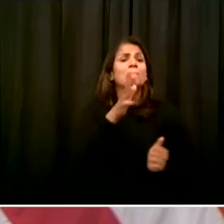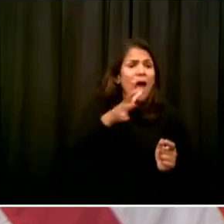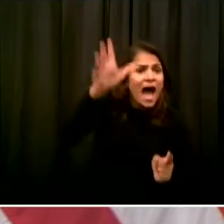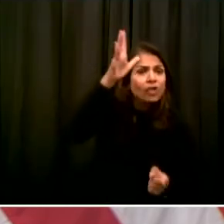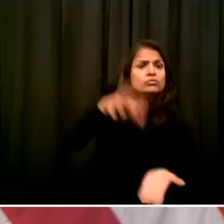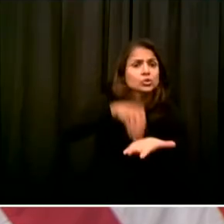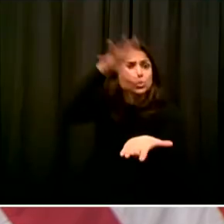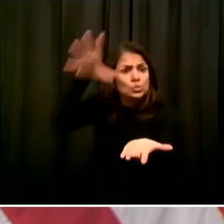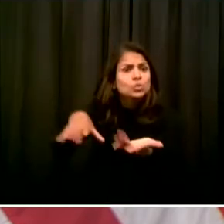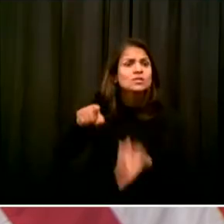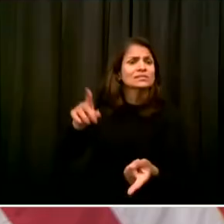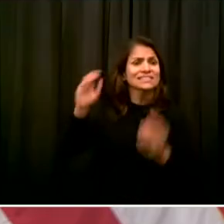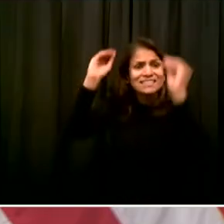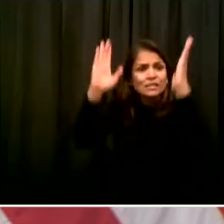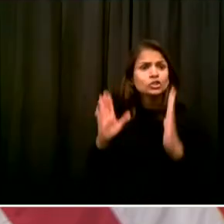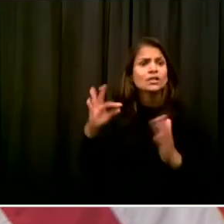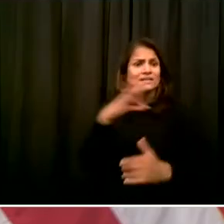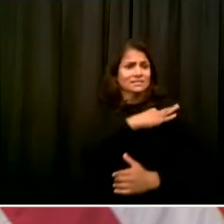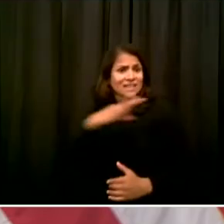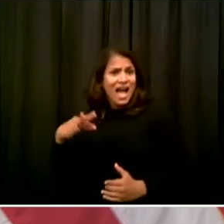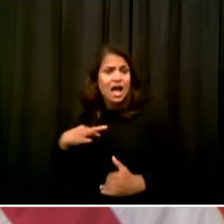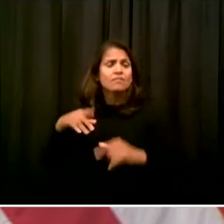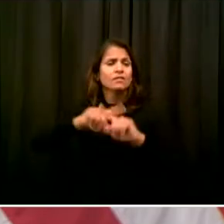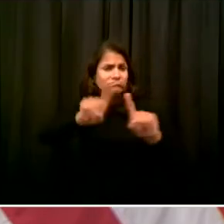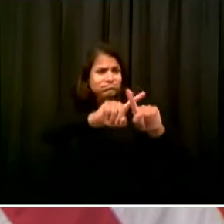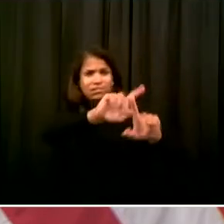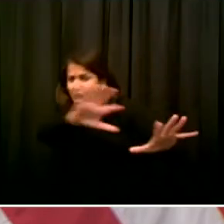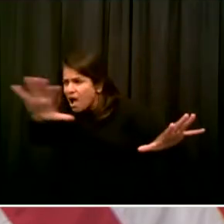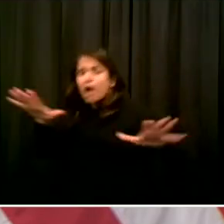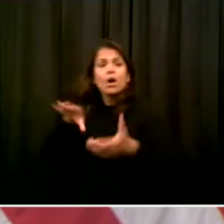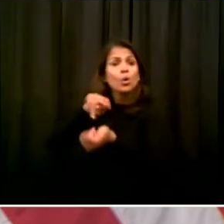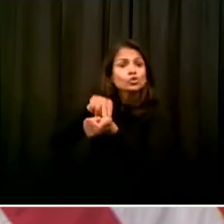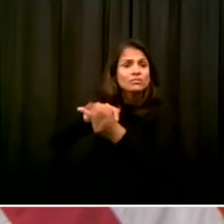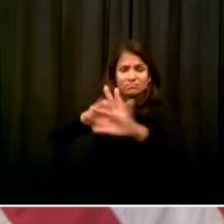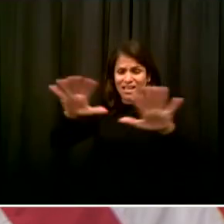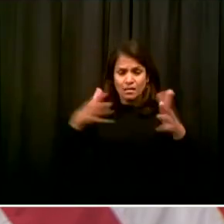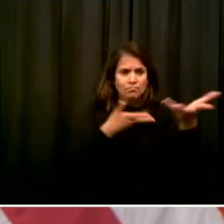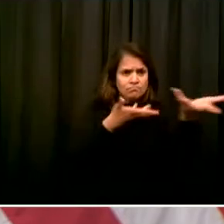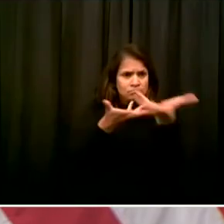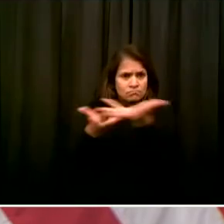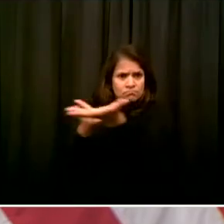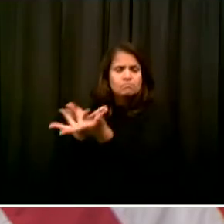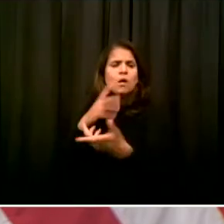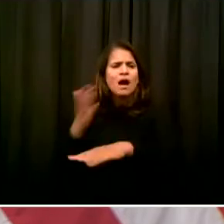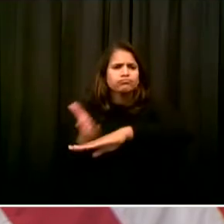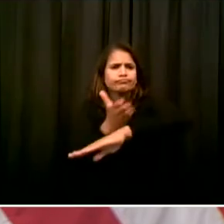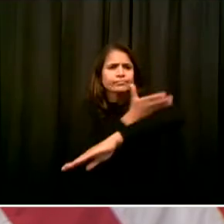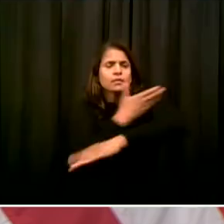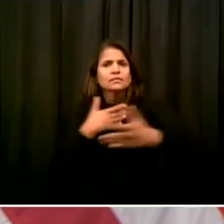OTHER STUDENTS THAT